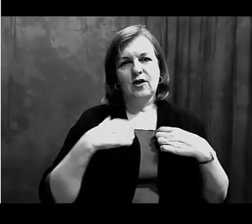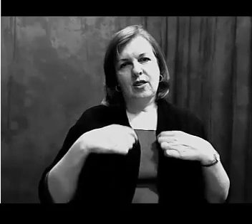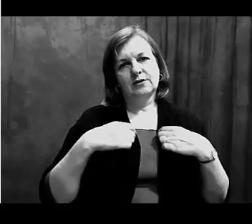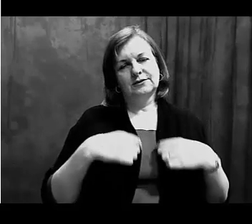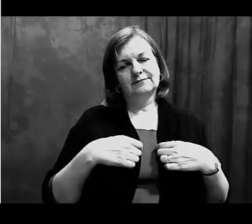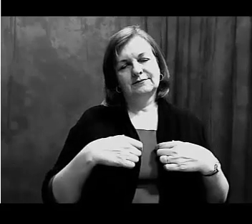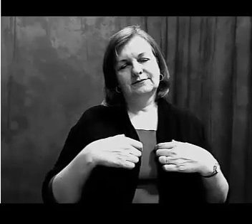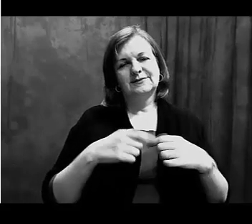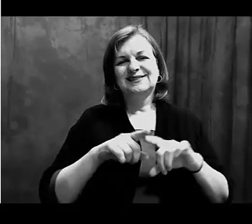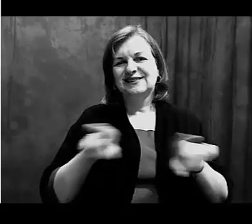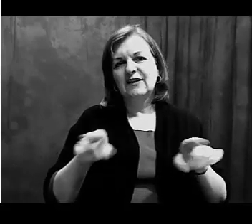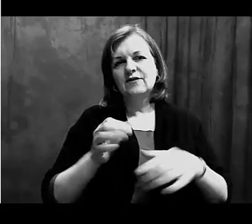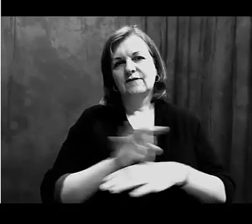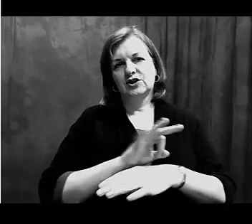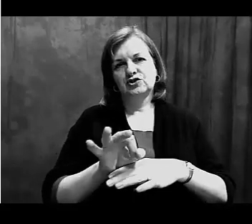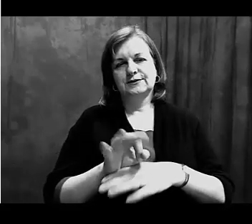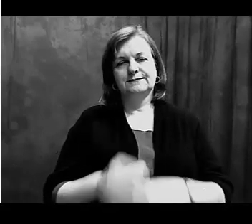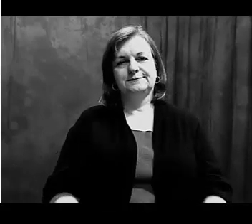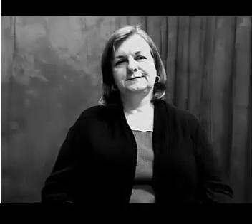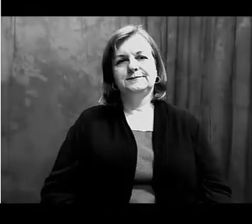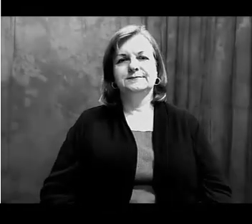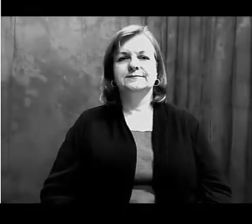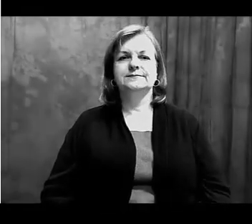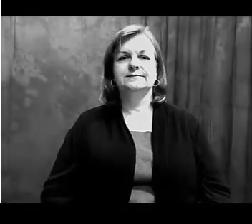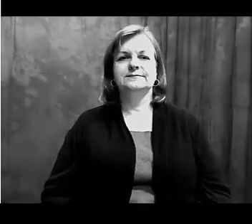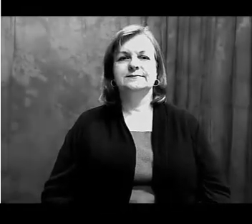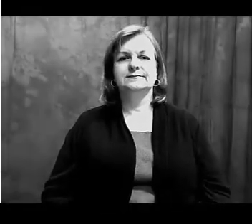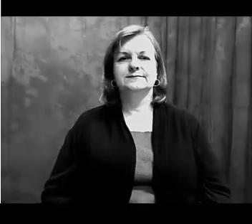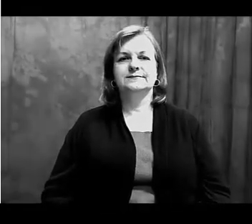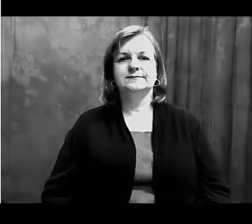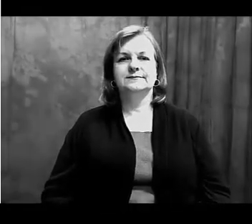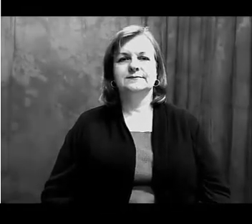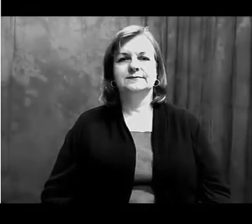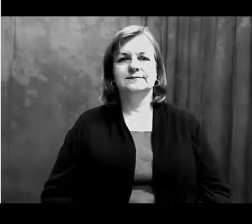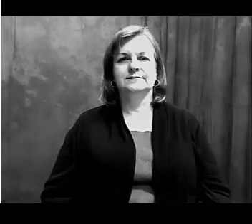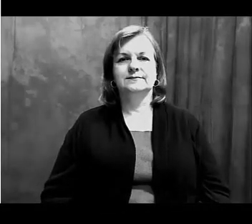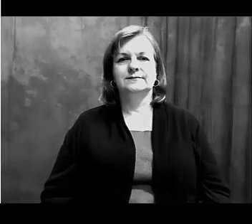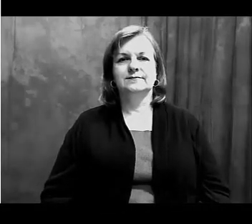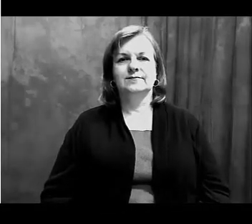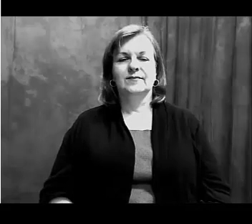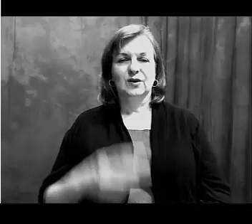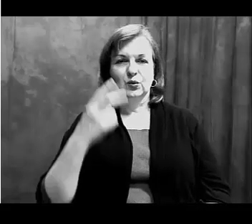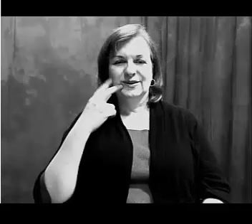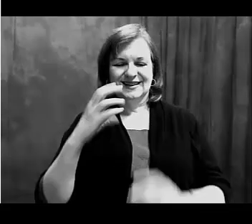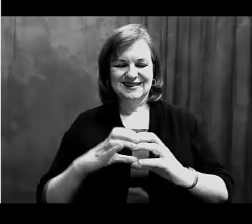thats actually going to help to keep things out of our lungs -- different functions